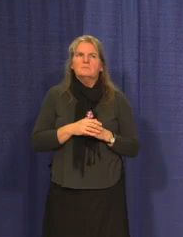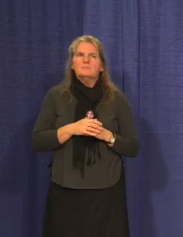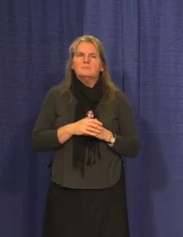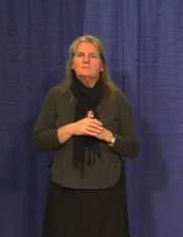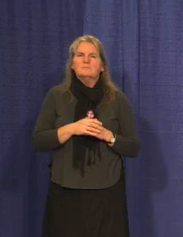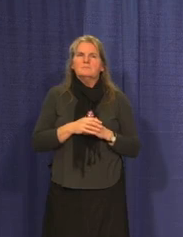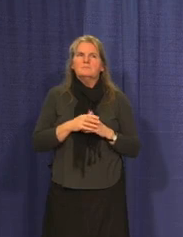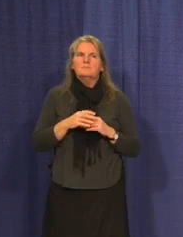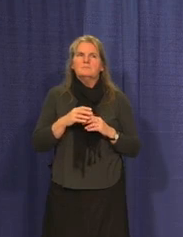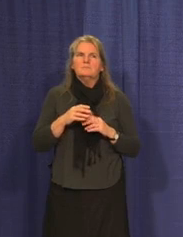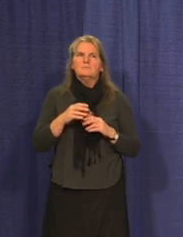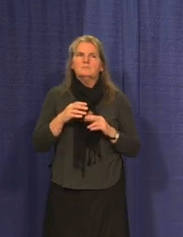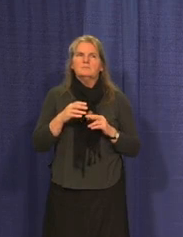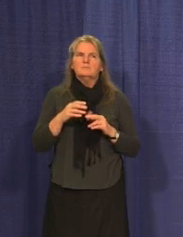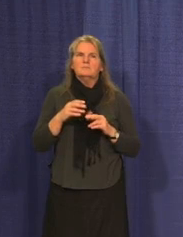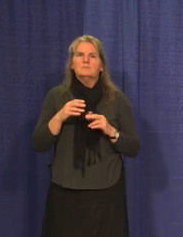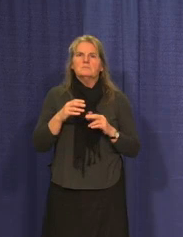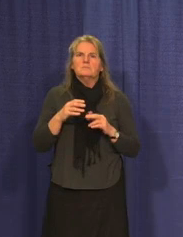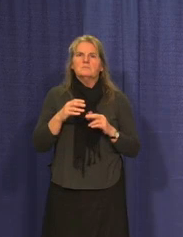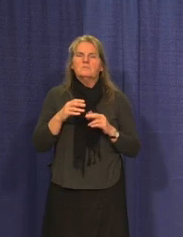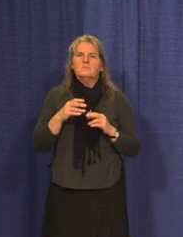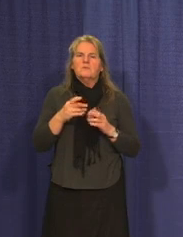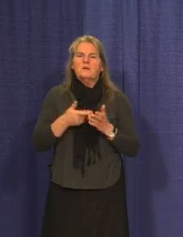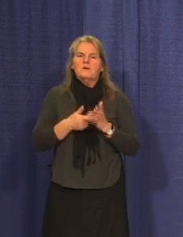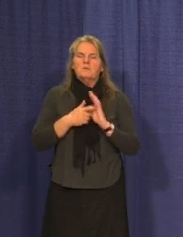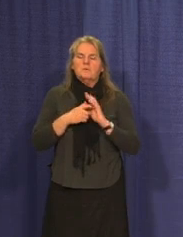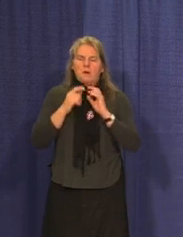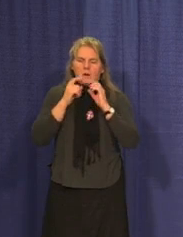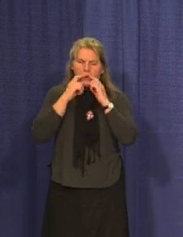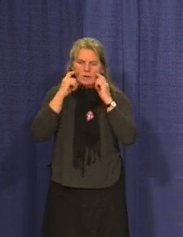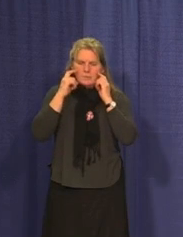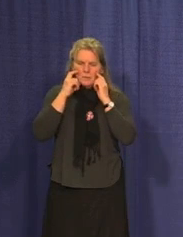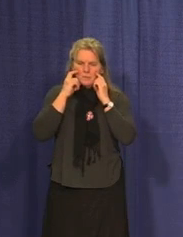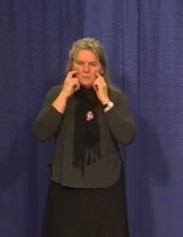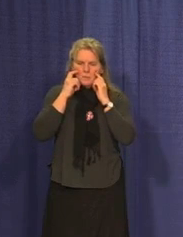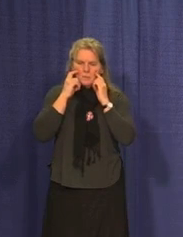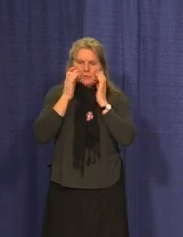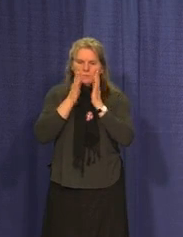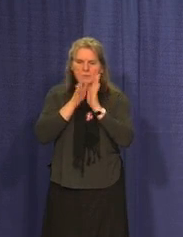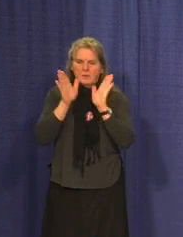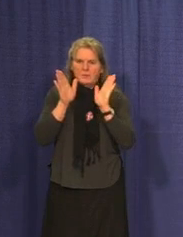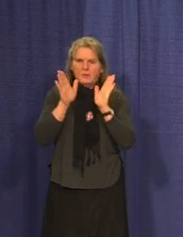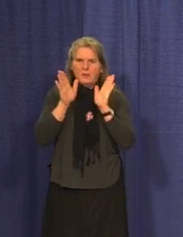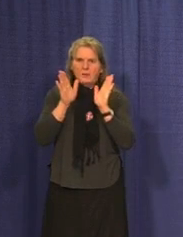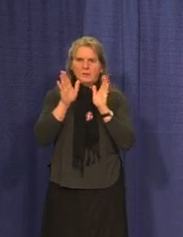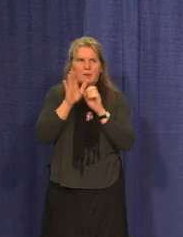Reporter: --making masks mandatory in common areas, are these supposed to be in effect